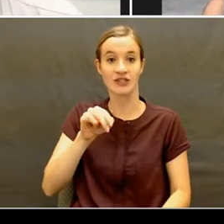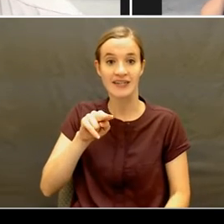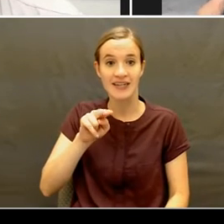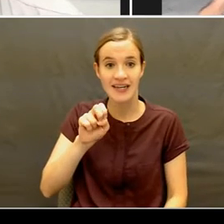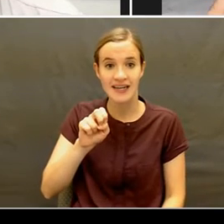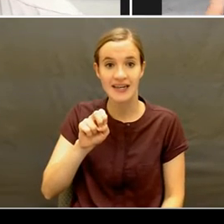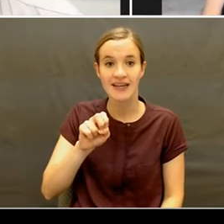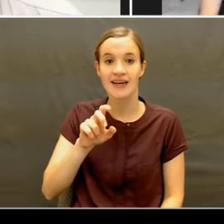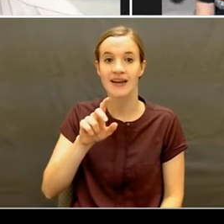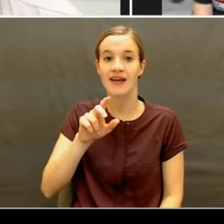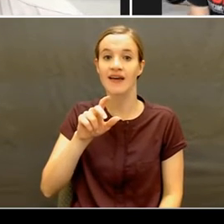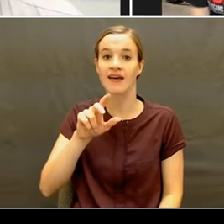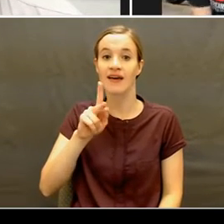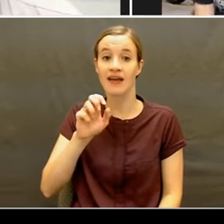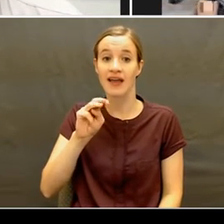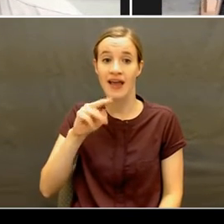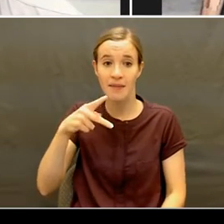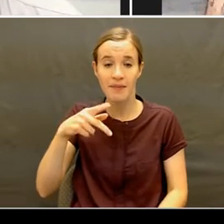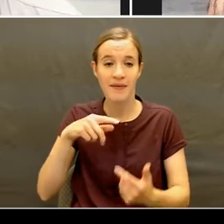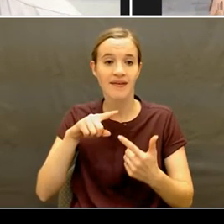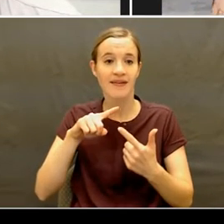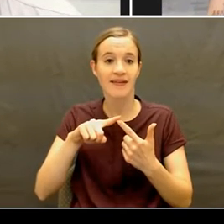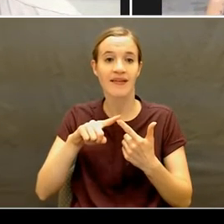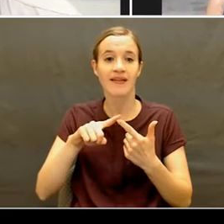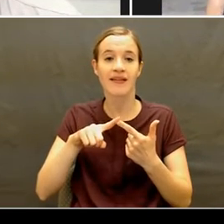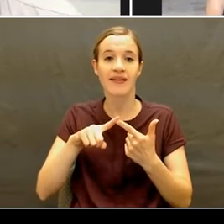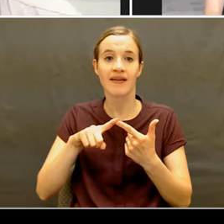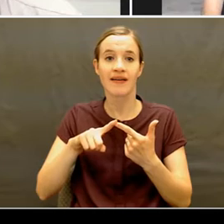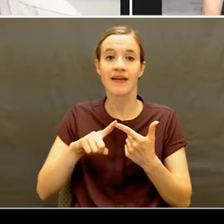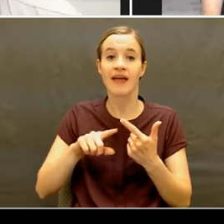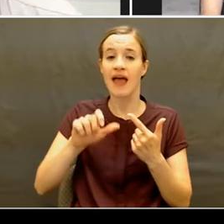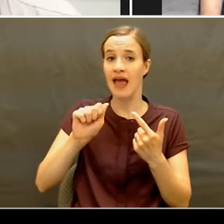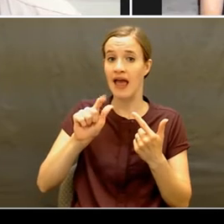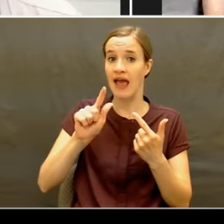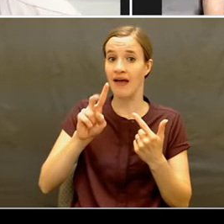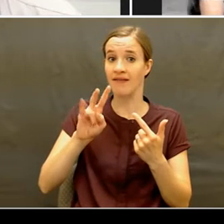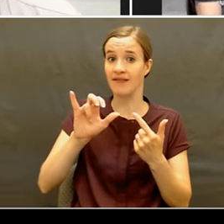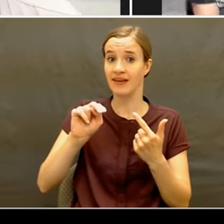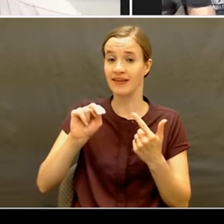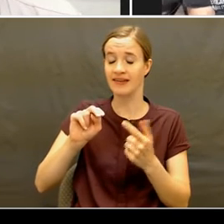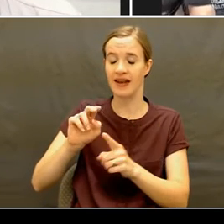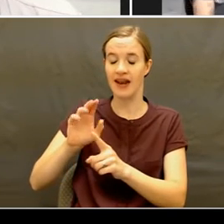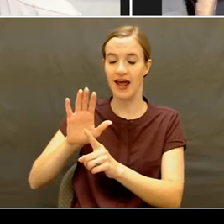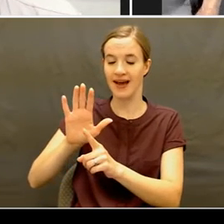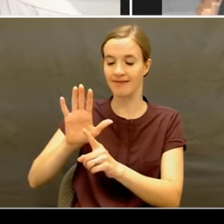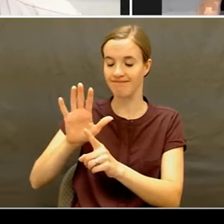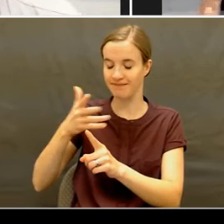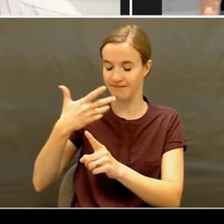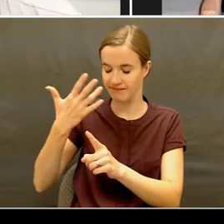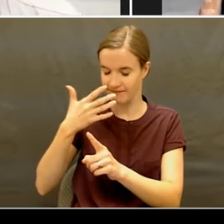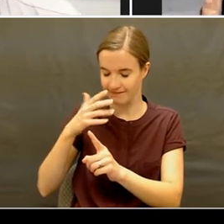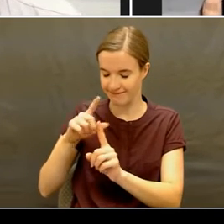Alvin and her um